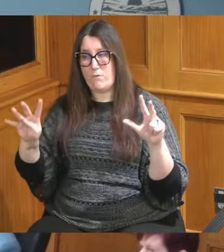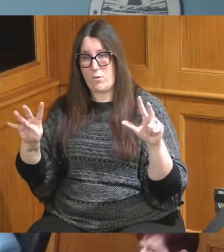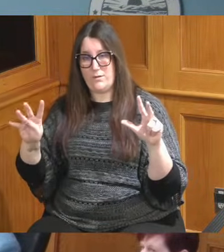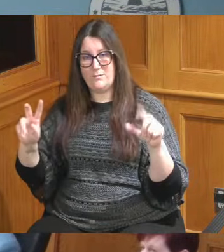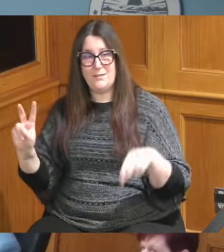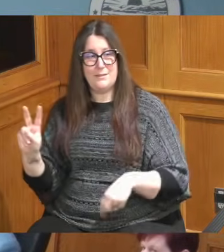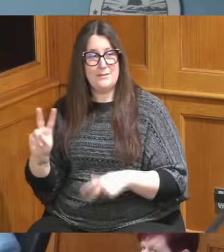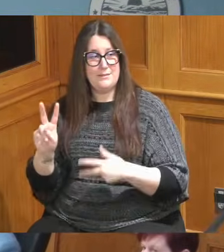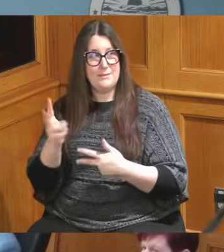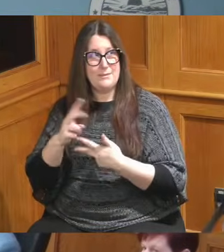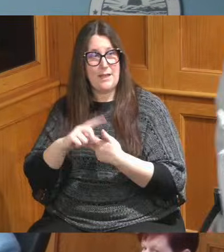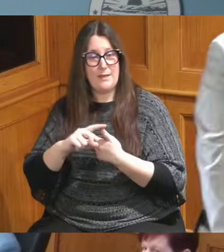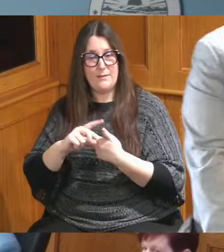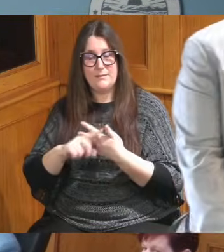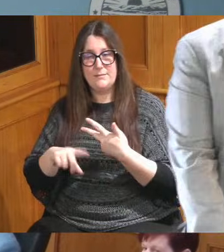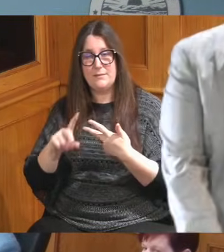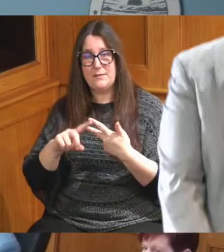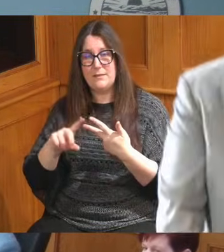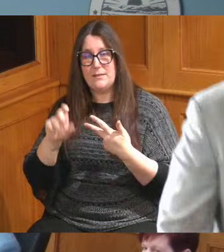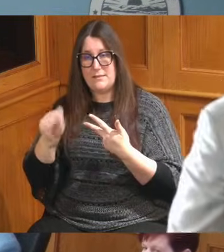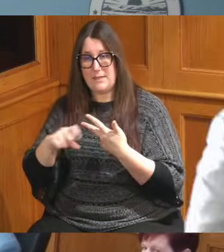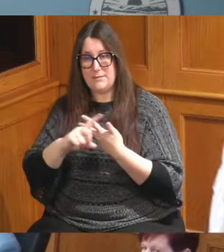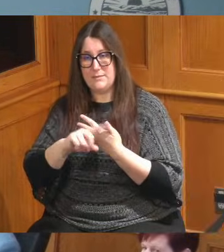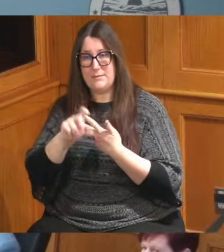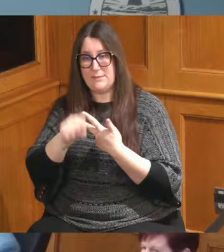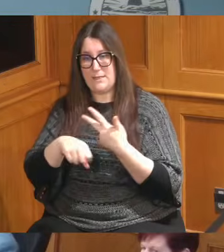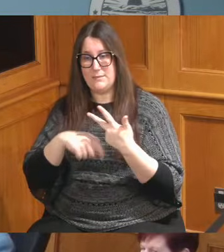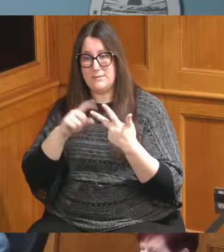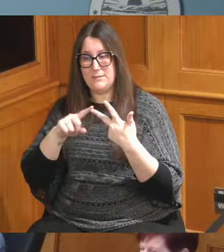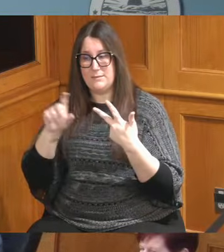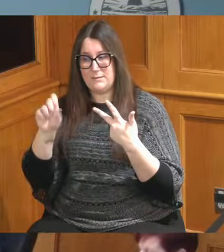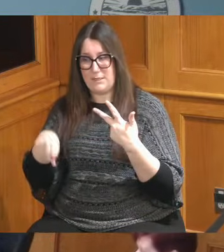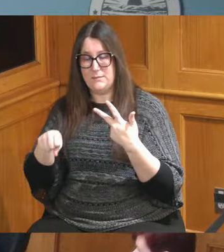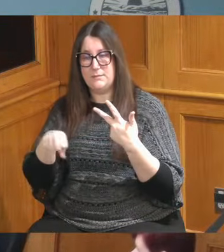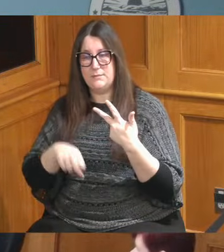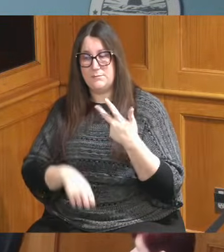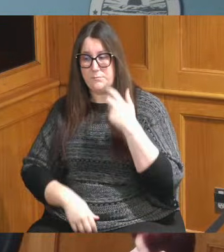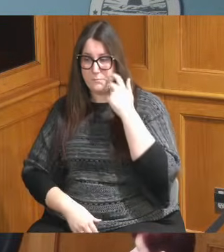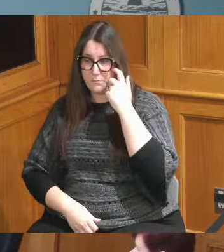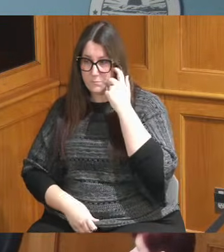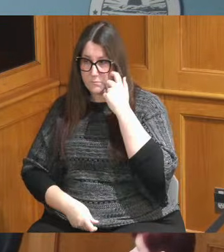Summerow Dumas. Yes. Commissioner Reece. Yes. Commissioner Driehaus. Yes. Thank you. I make a